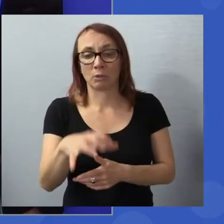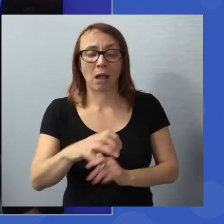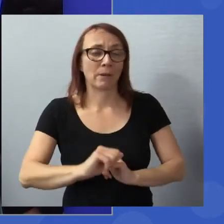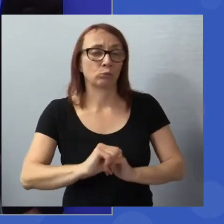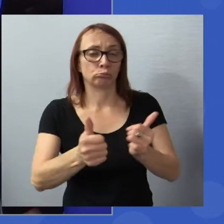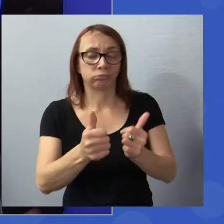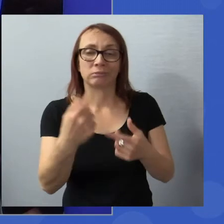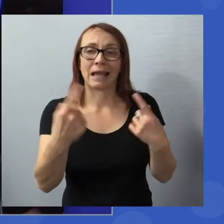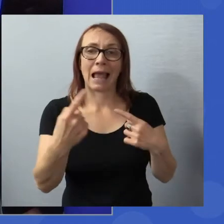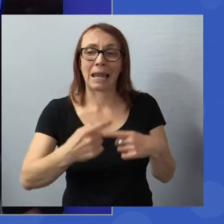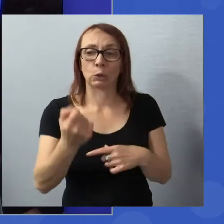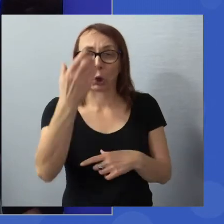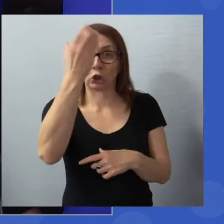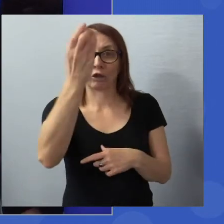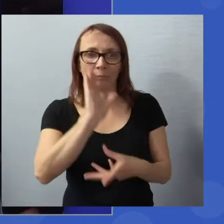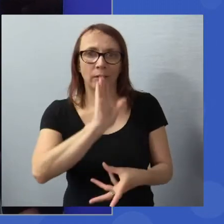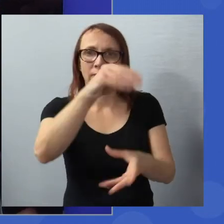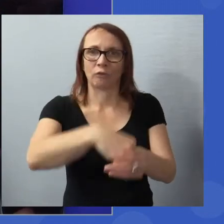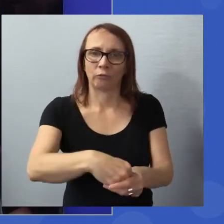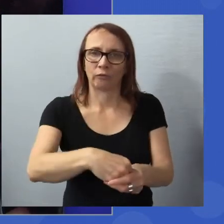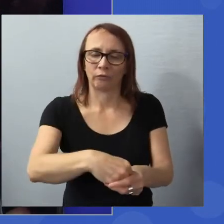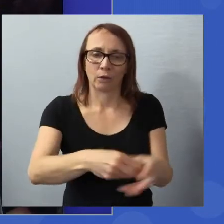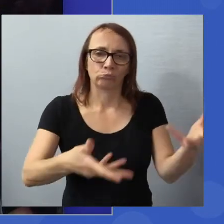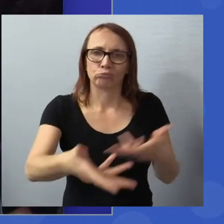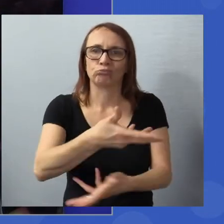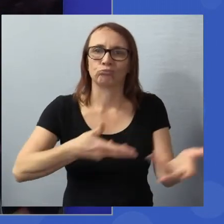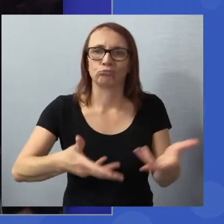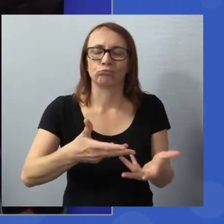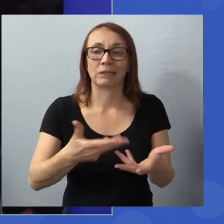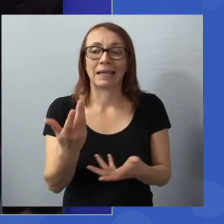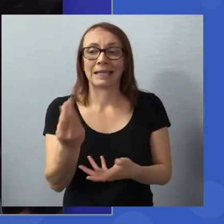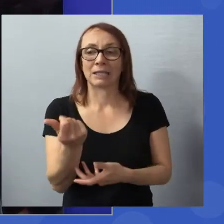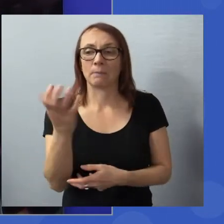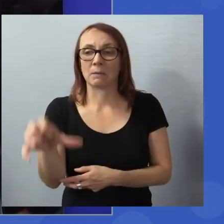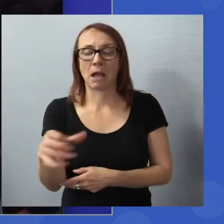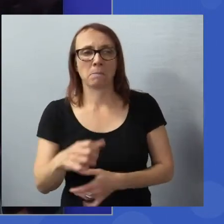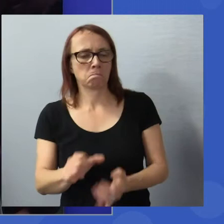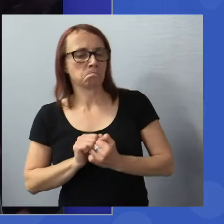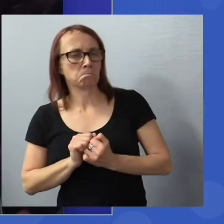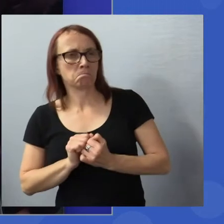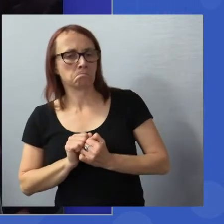alone in Scottish government officials to come along and to professor Paton discussions others are very very jealously really really jealous League